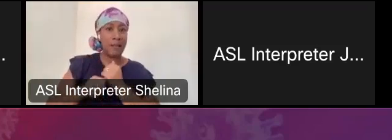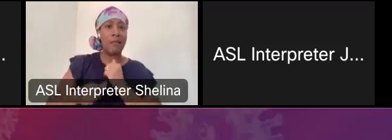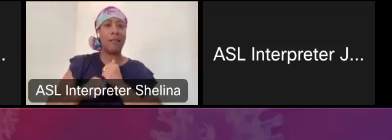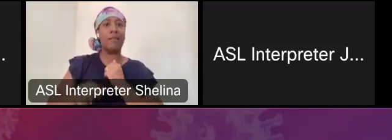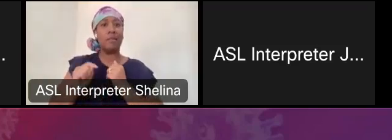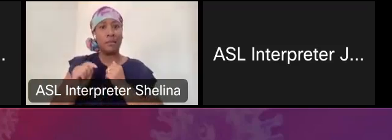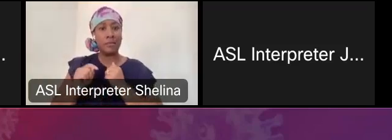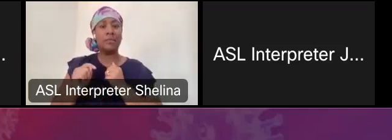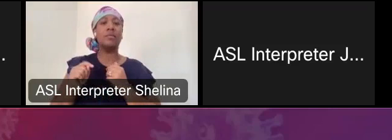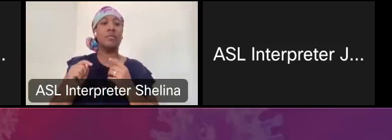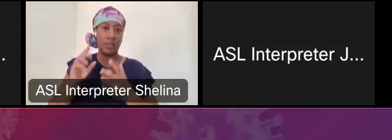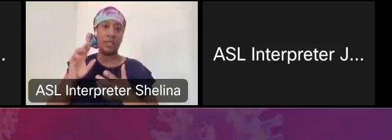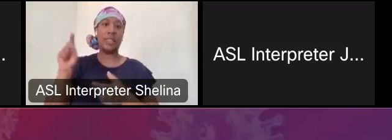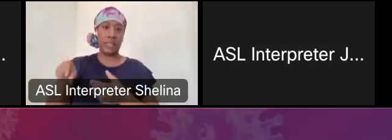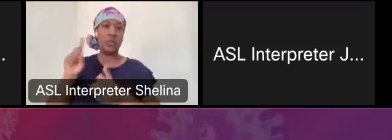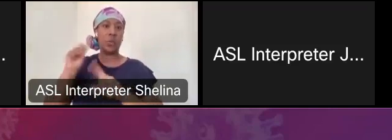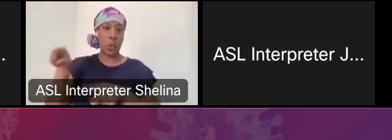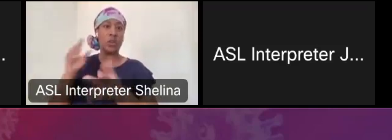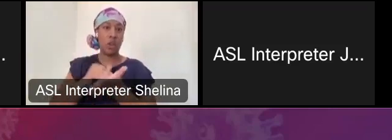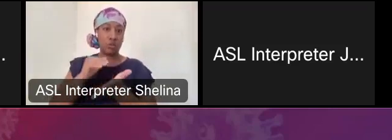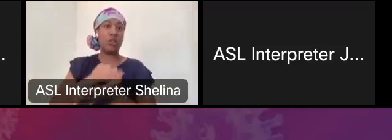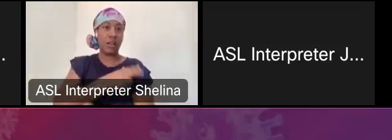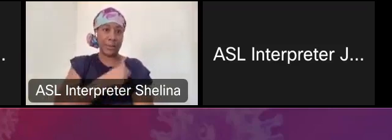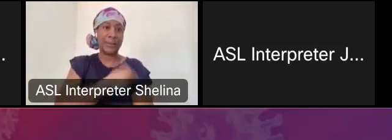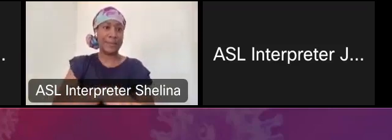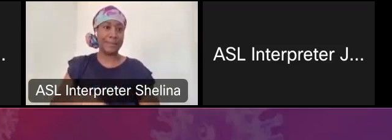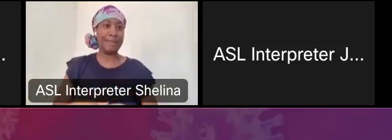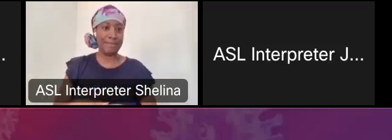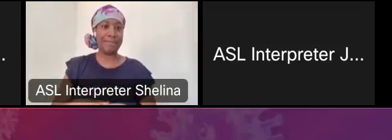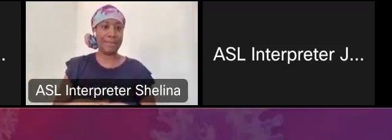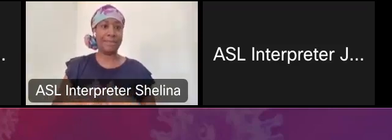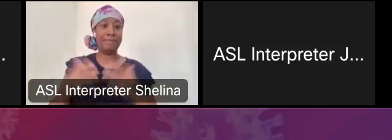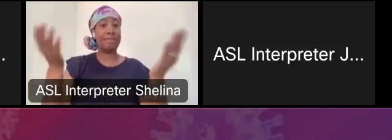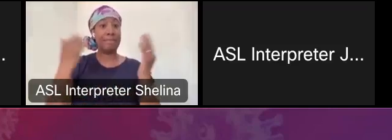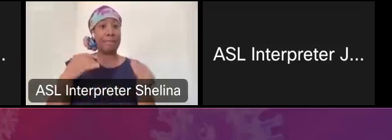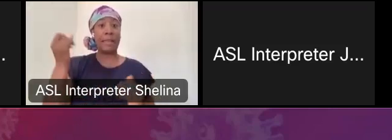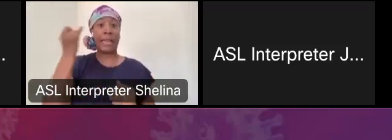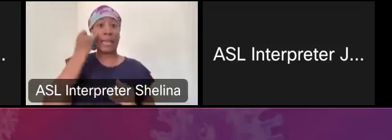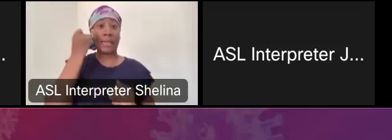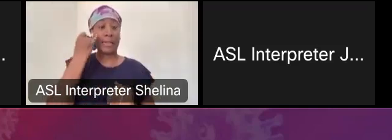Next if something serious does happen after vaccination,